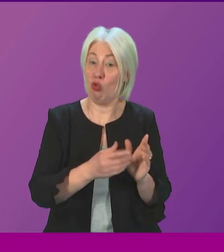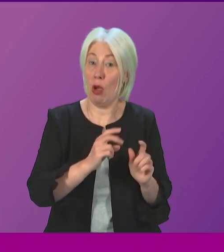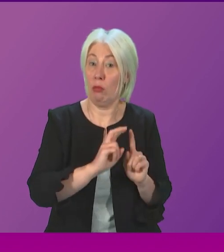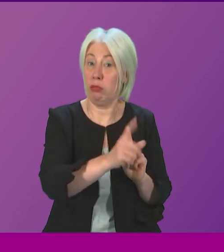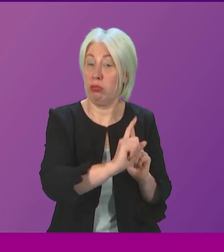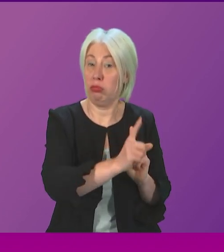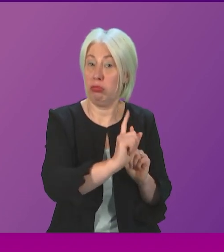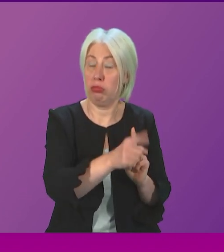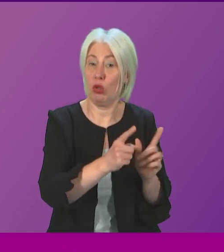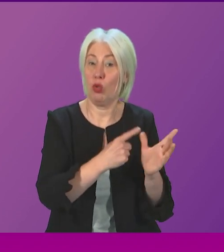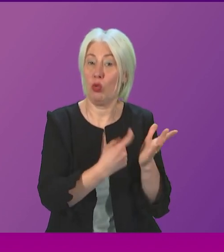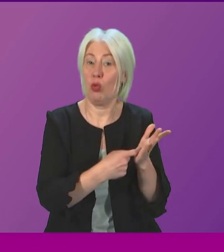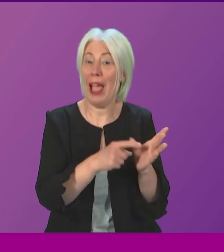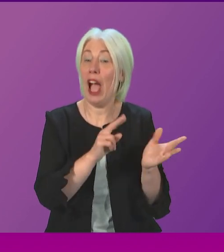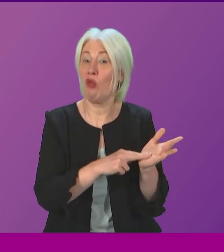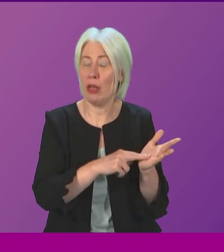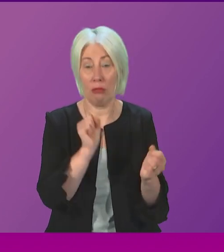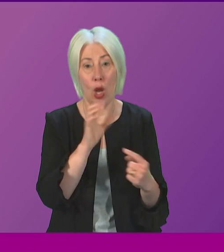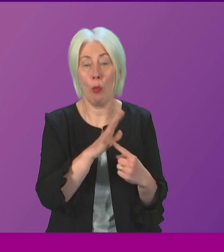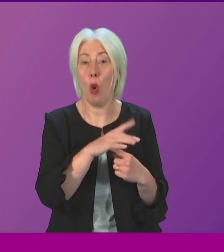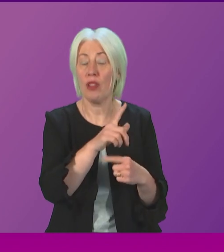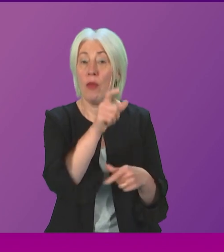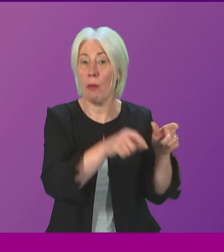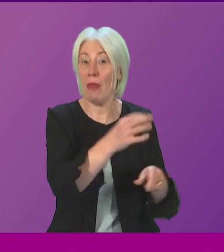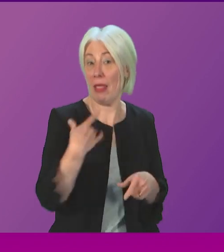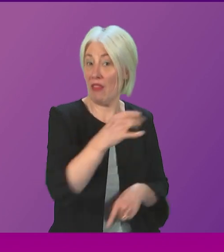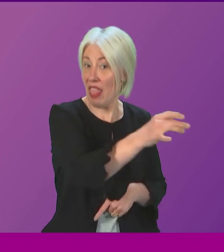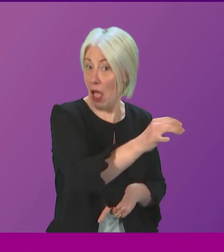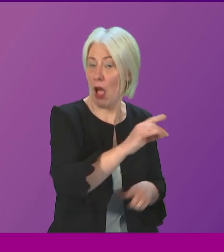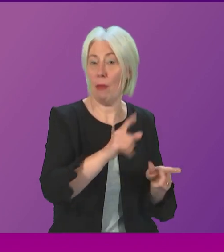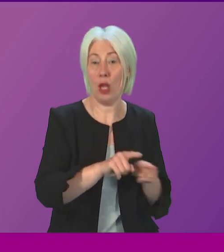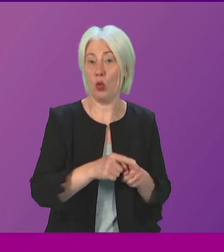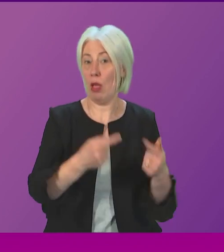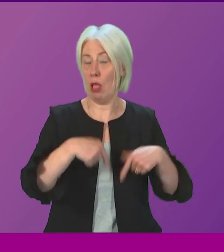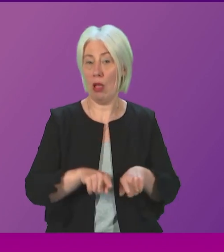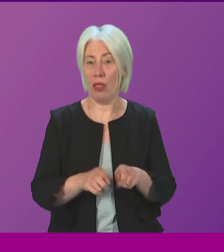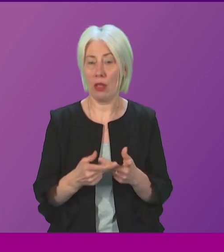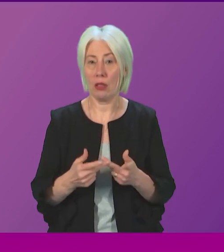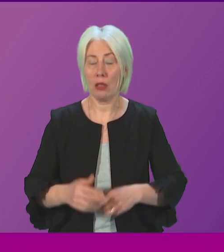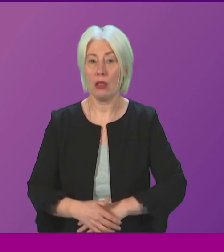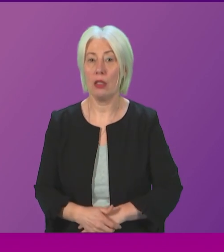route—a very important route not only for the islanders but for Scotland.